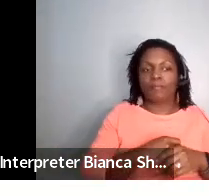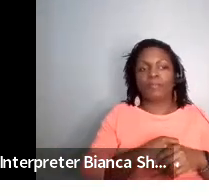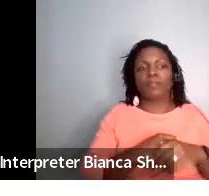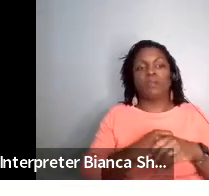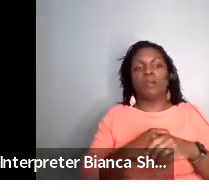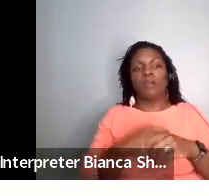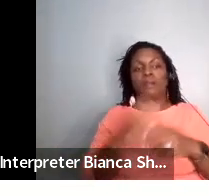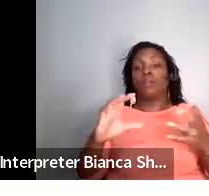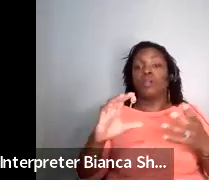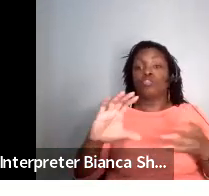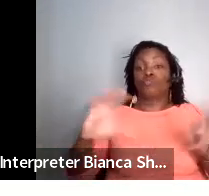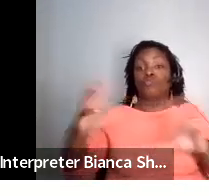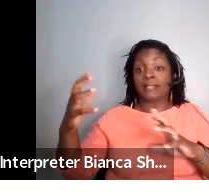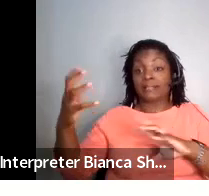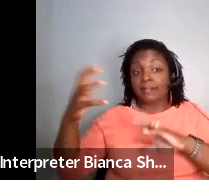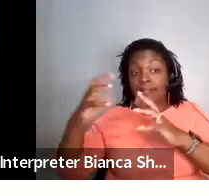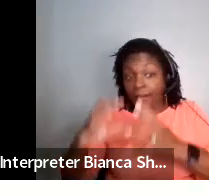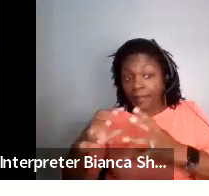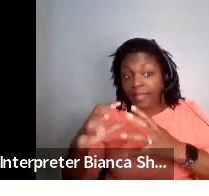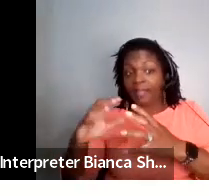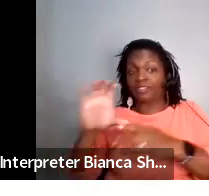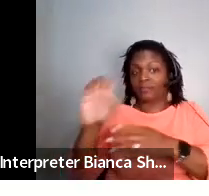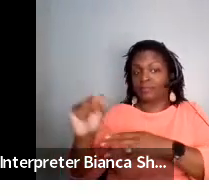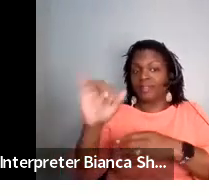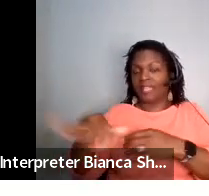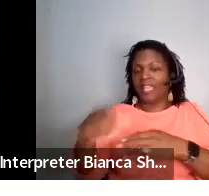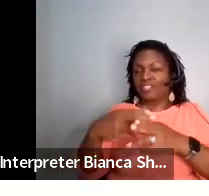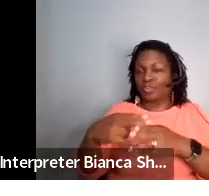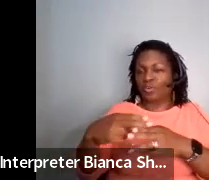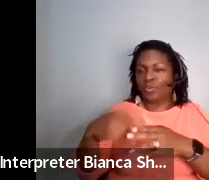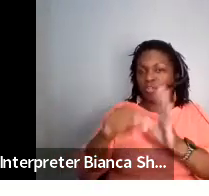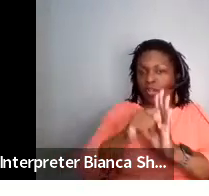So someone is in a crisis. They need to be in a facility.